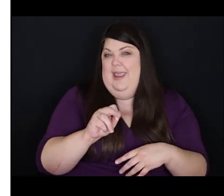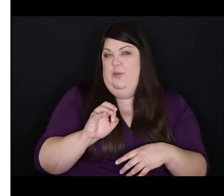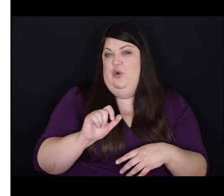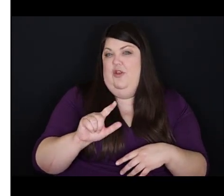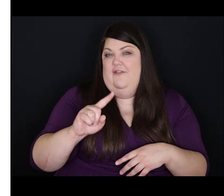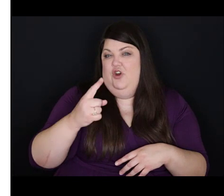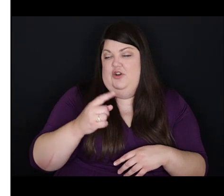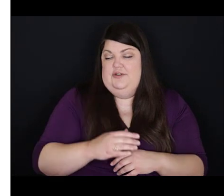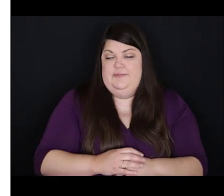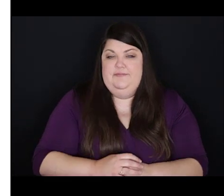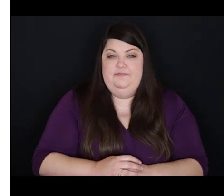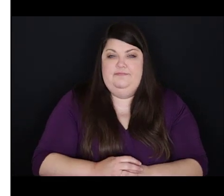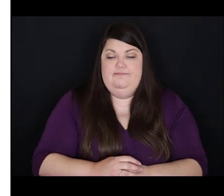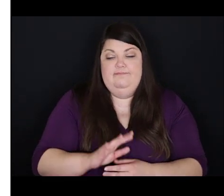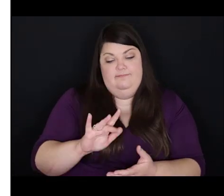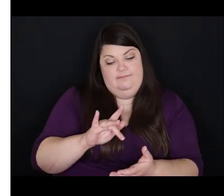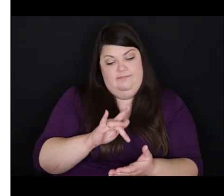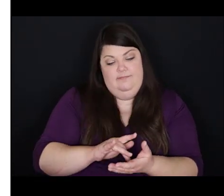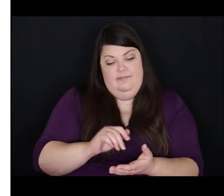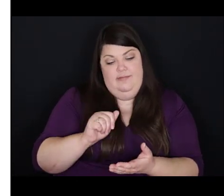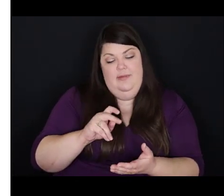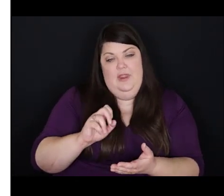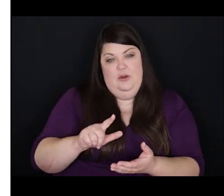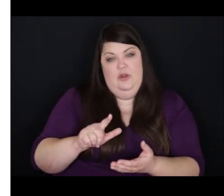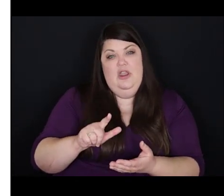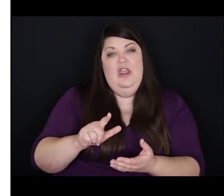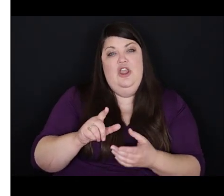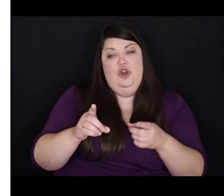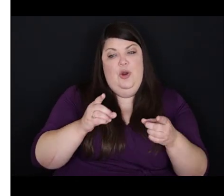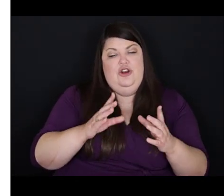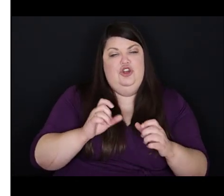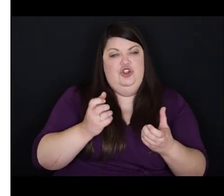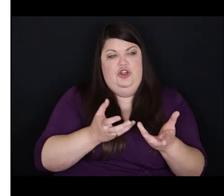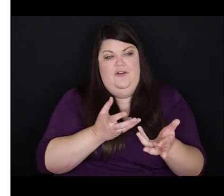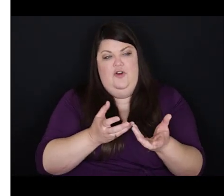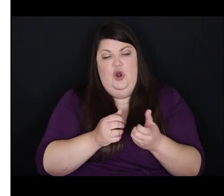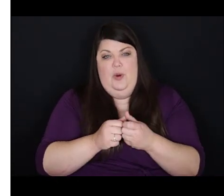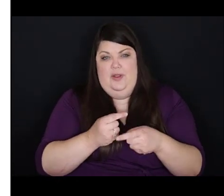By mid-April, directors should confer with appropriate parties and either accept